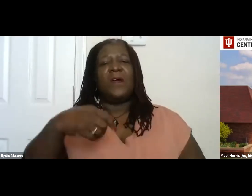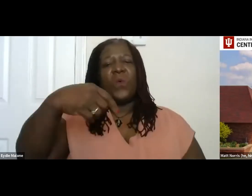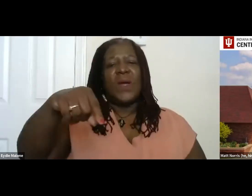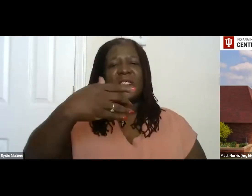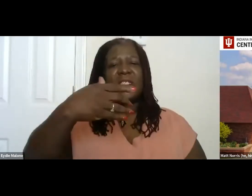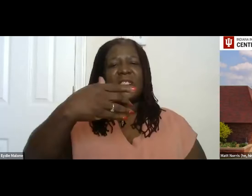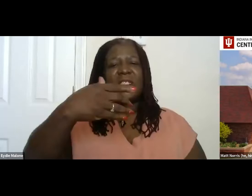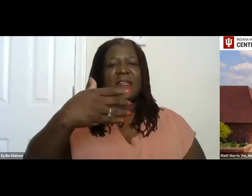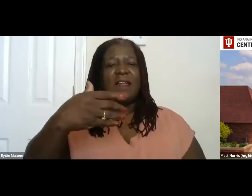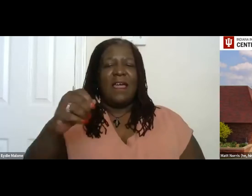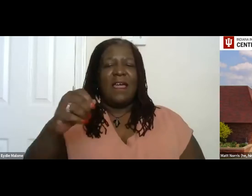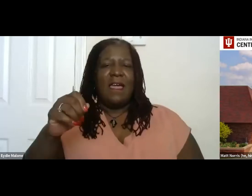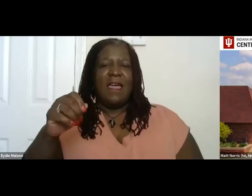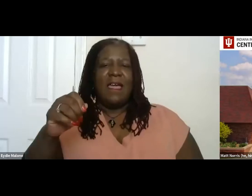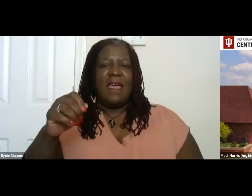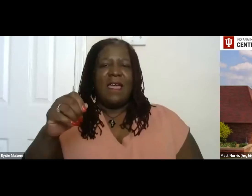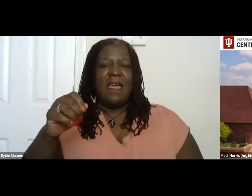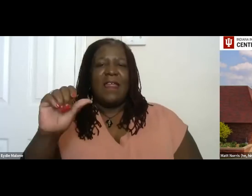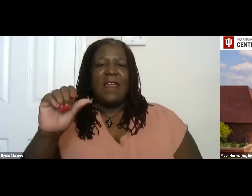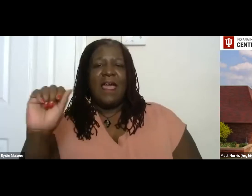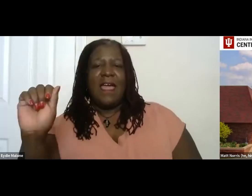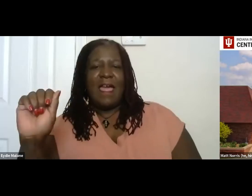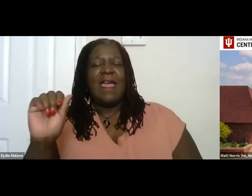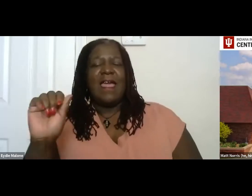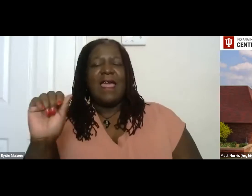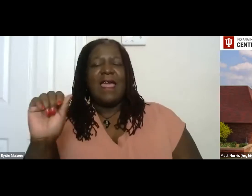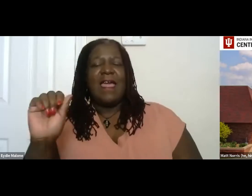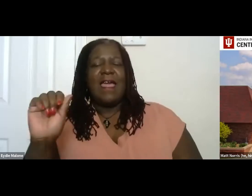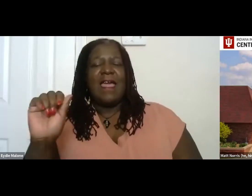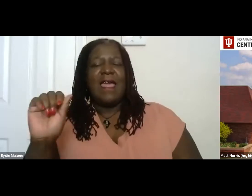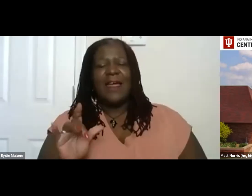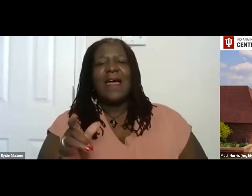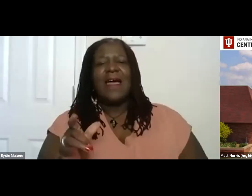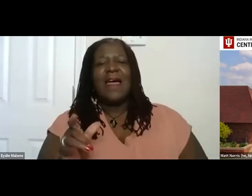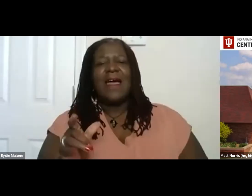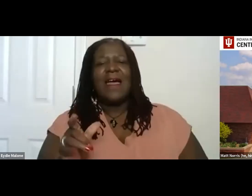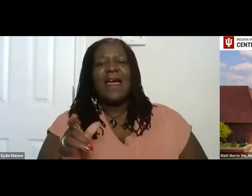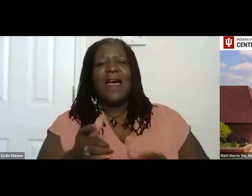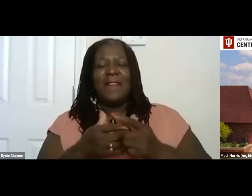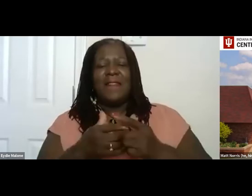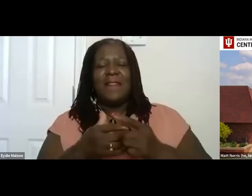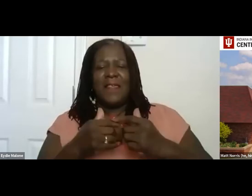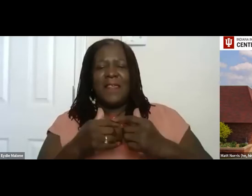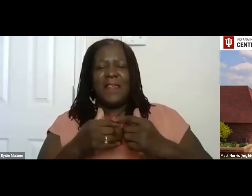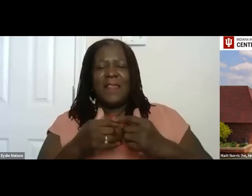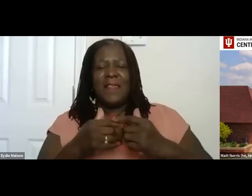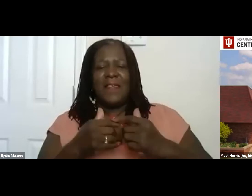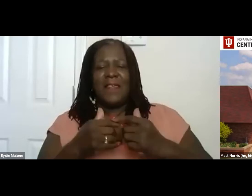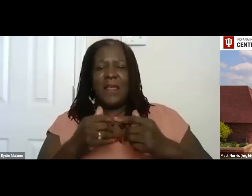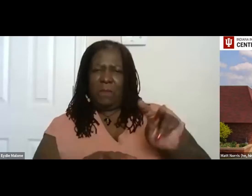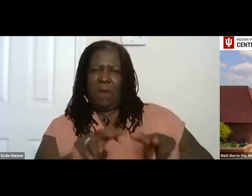on the Q&A, and we'll be monitoring that for questions that we can share with Dr. Ciccarelli